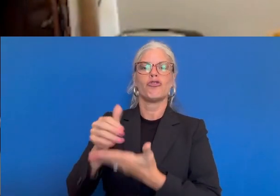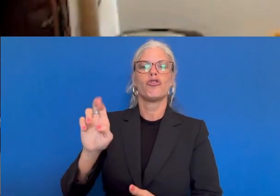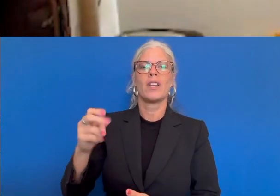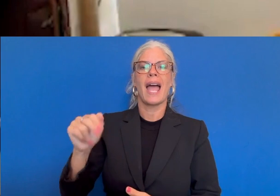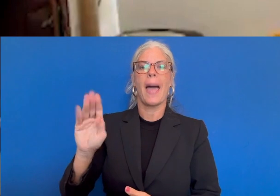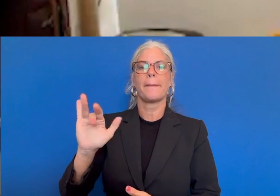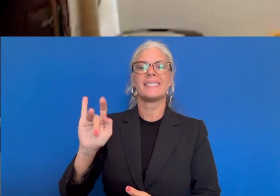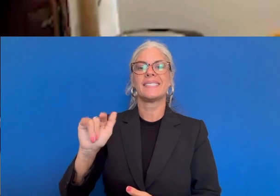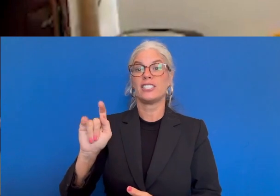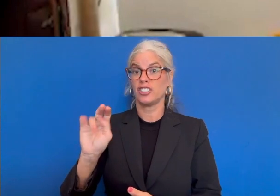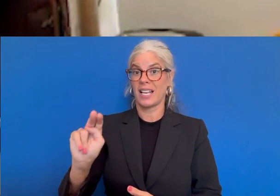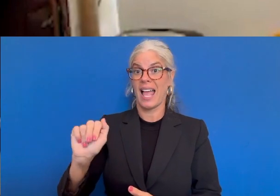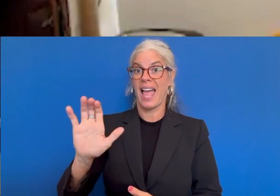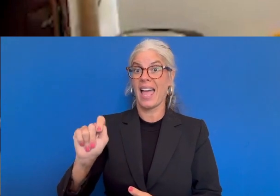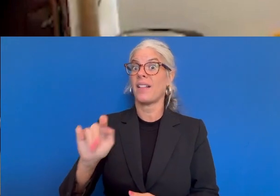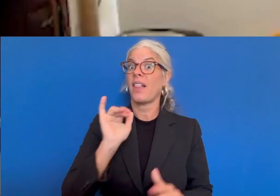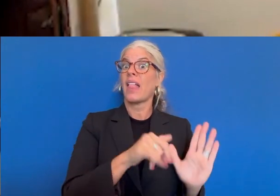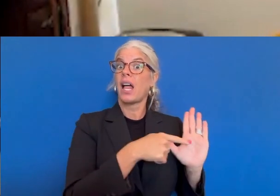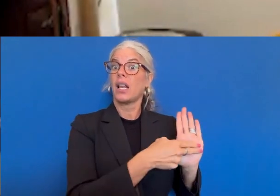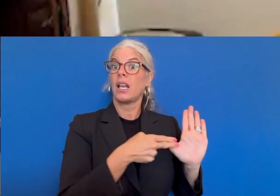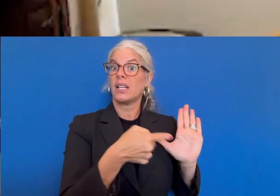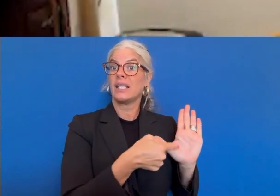that said, if you receive federal funding,